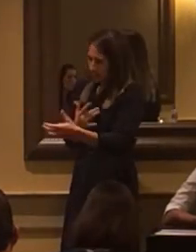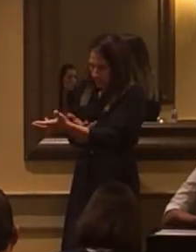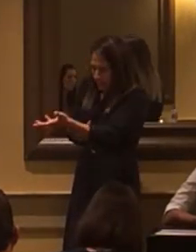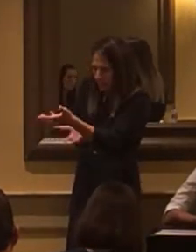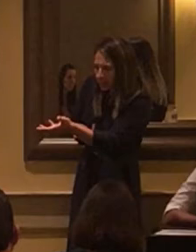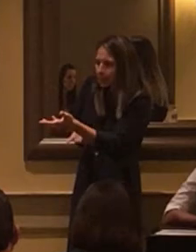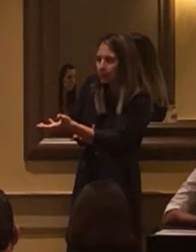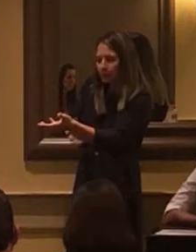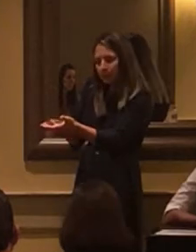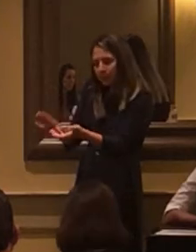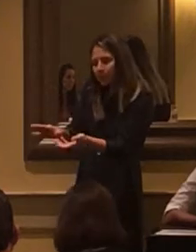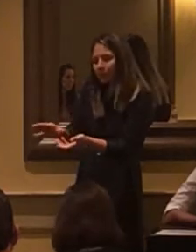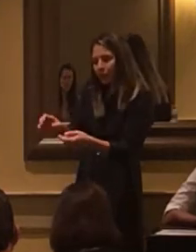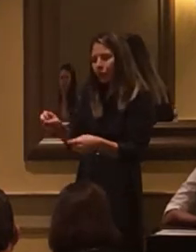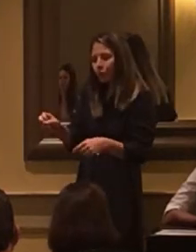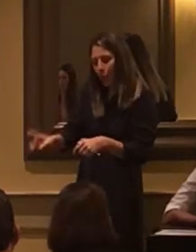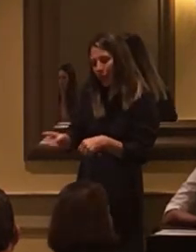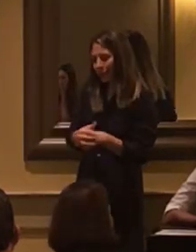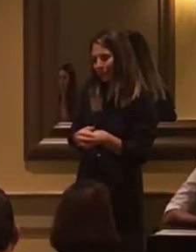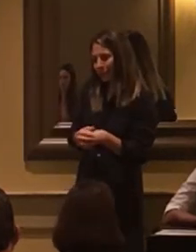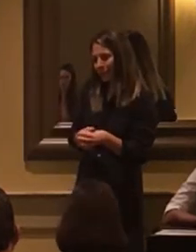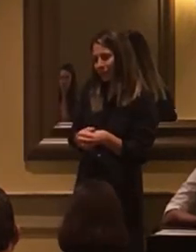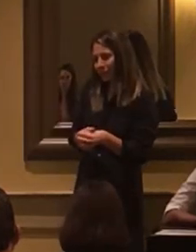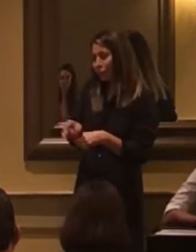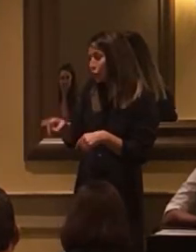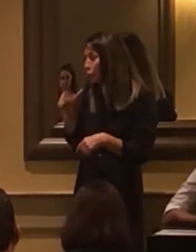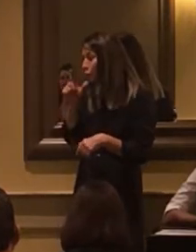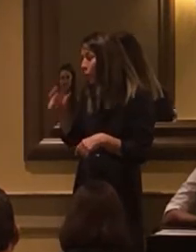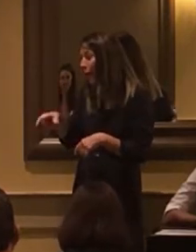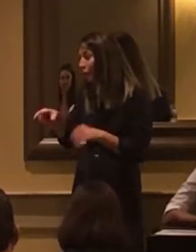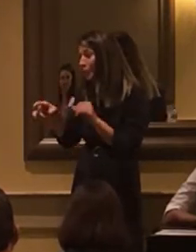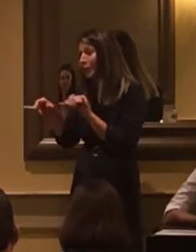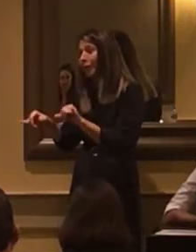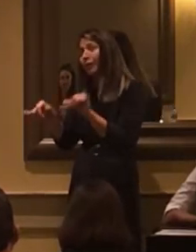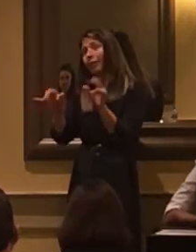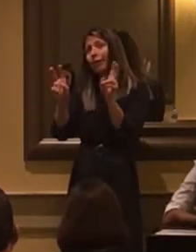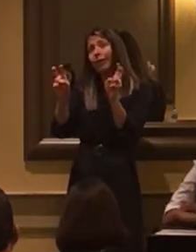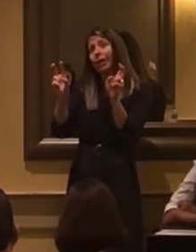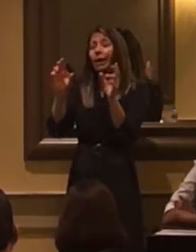it's OK not to be a picture-perfect student